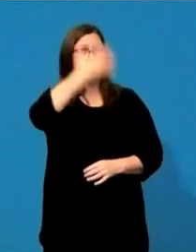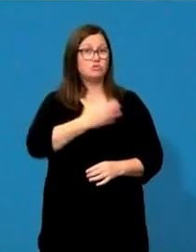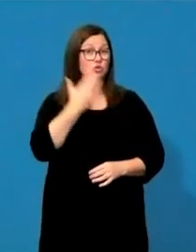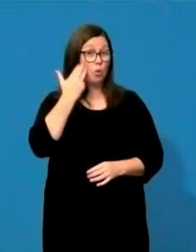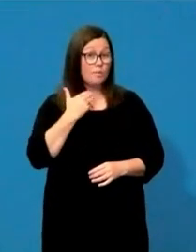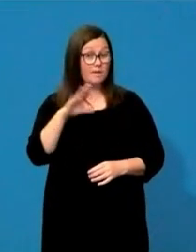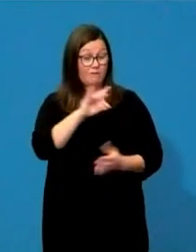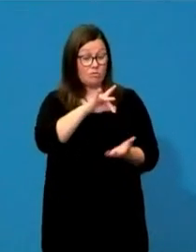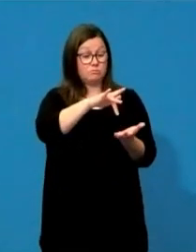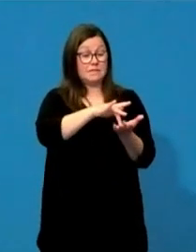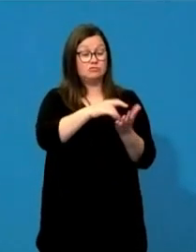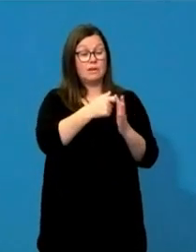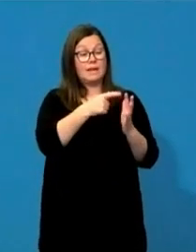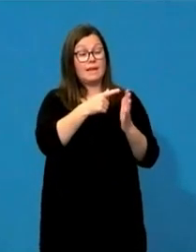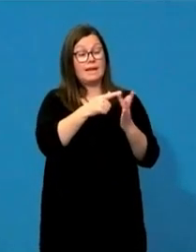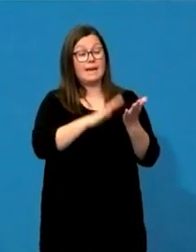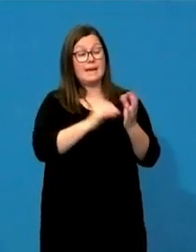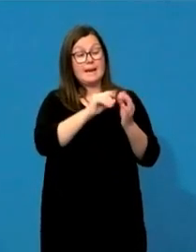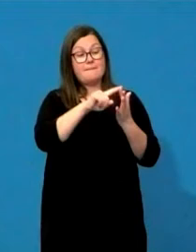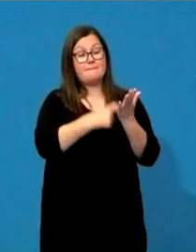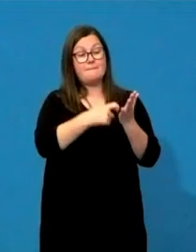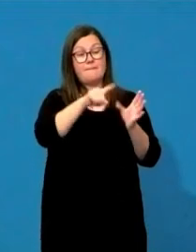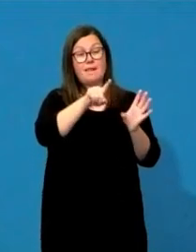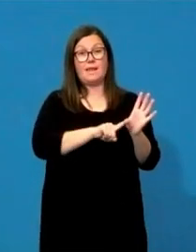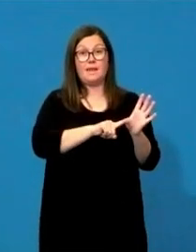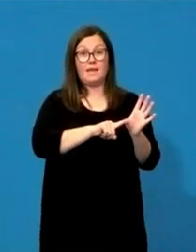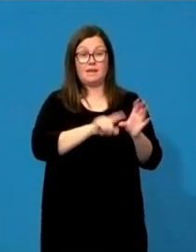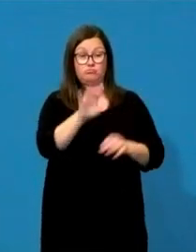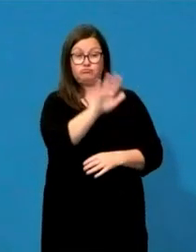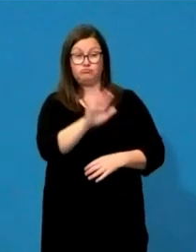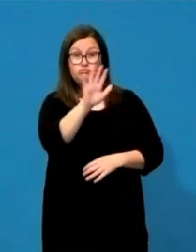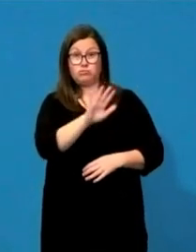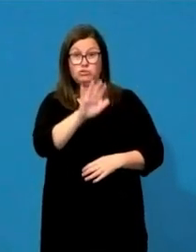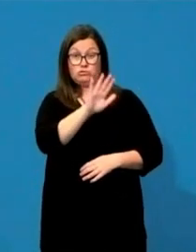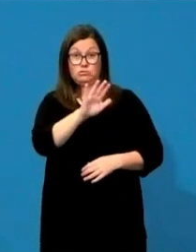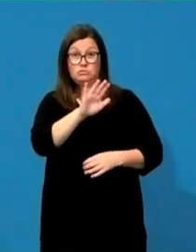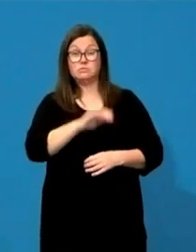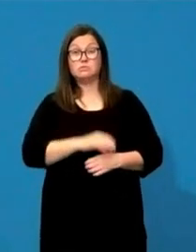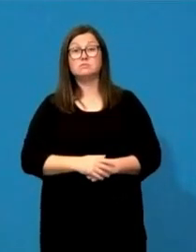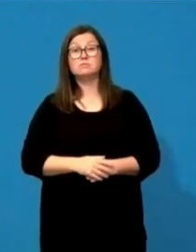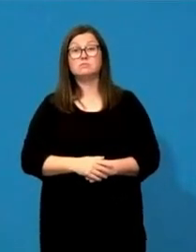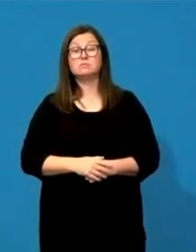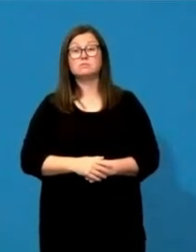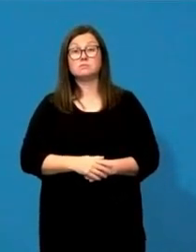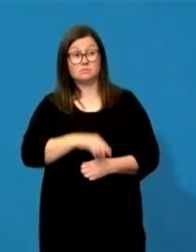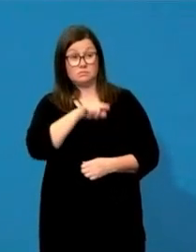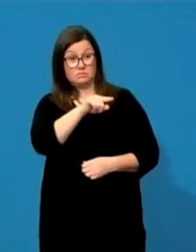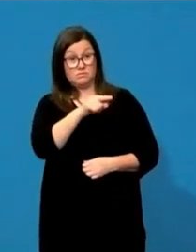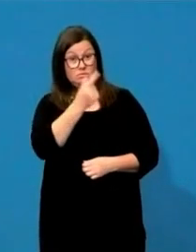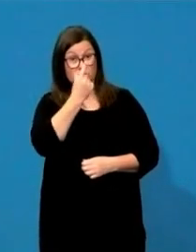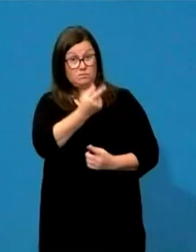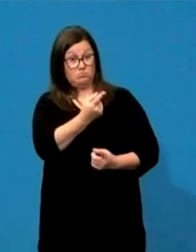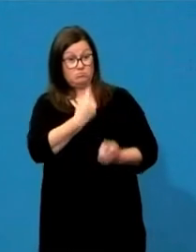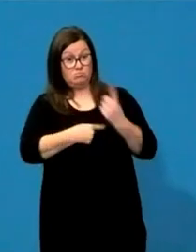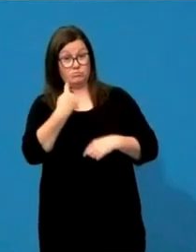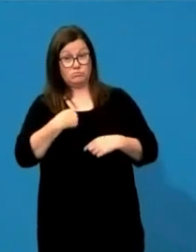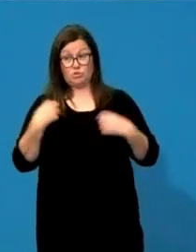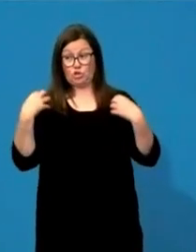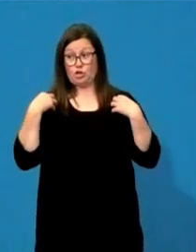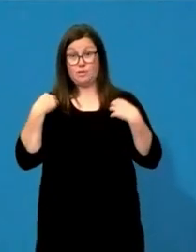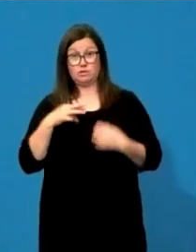Australia. Could you tell the Commissioners about your background and experience?